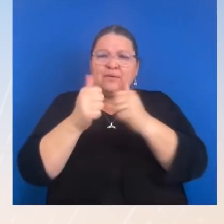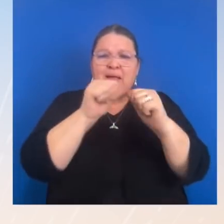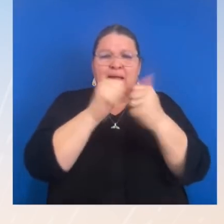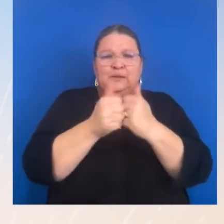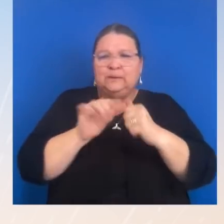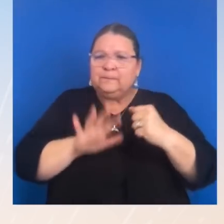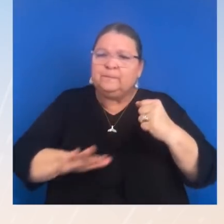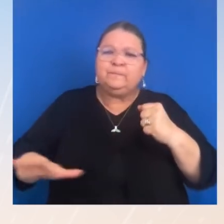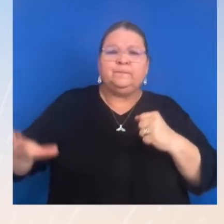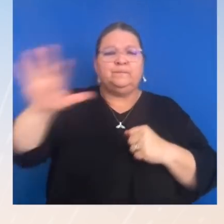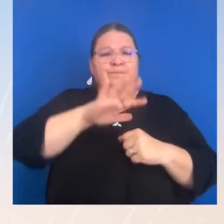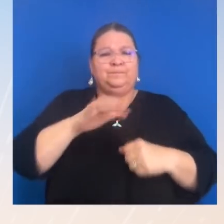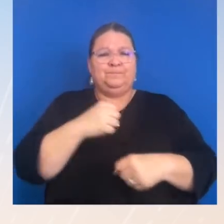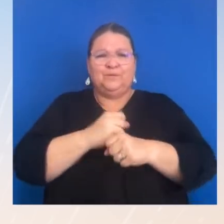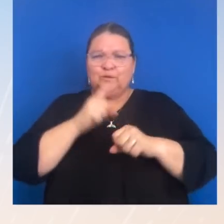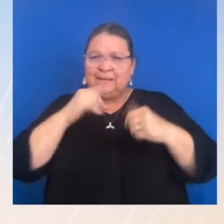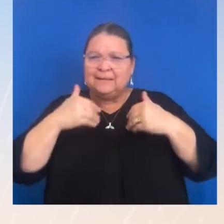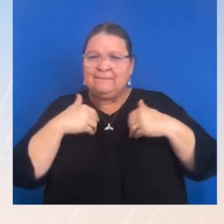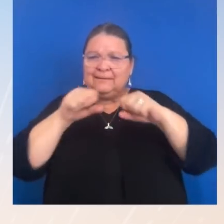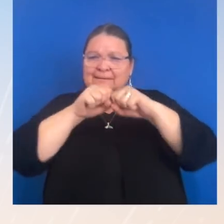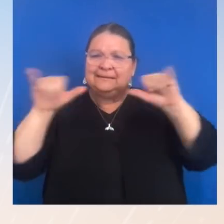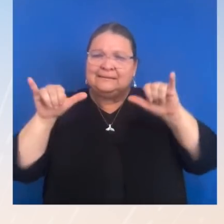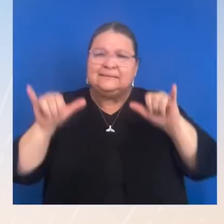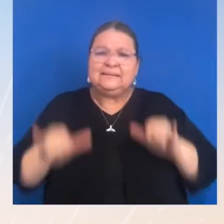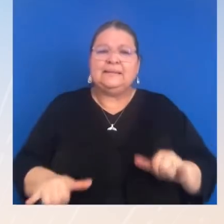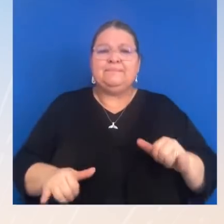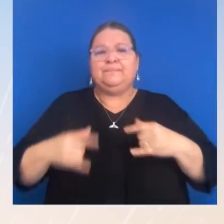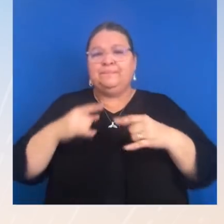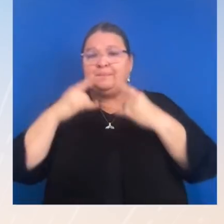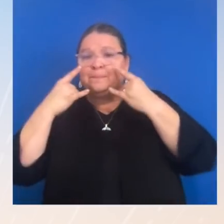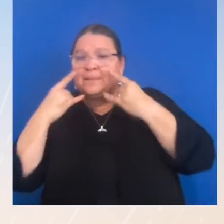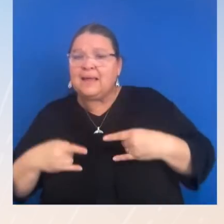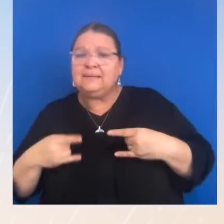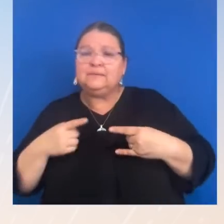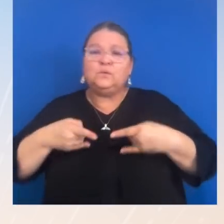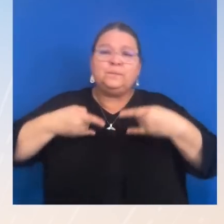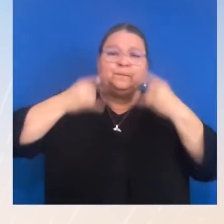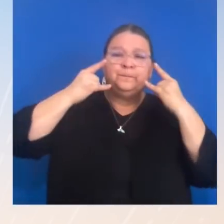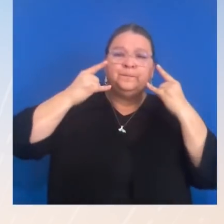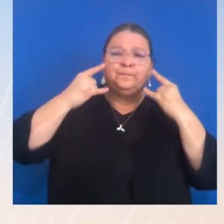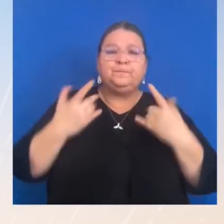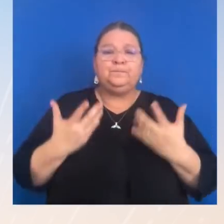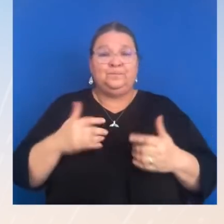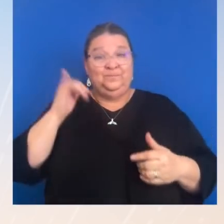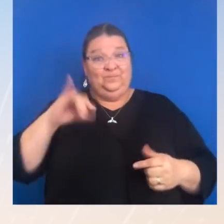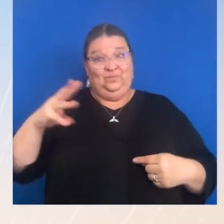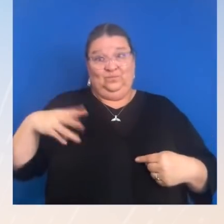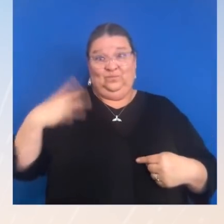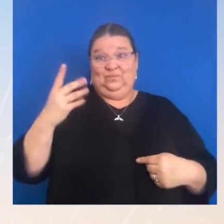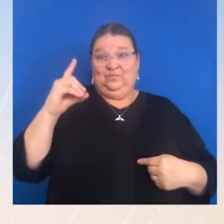because it's unique, right? If we're in Washington, D.C., and we're in a green zone or a yellow zone, you can make a clear assessment.